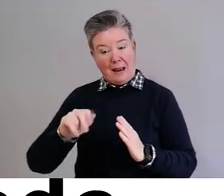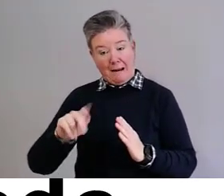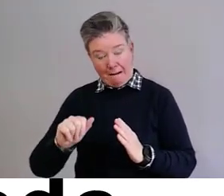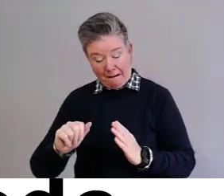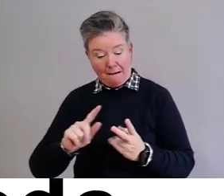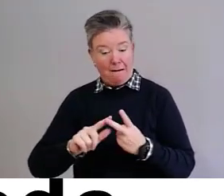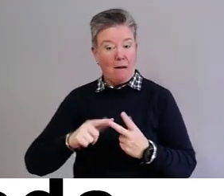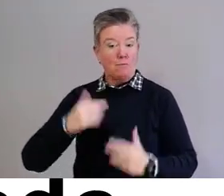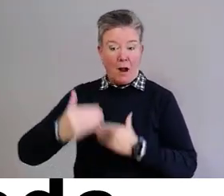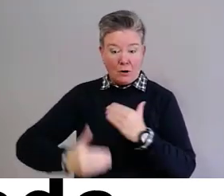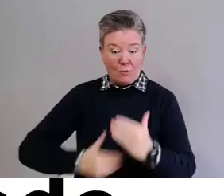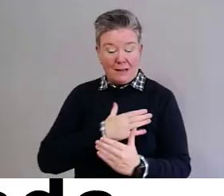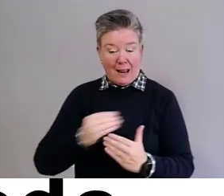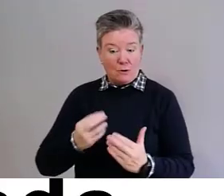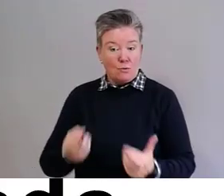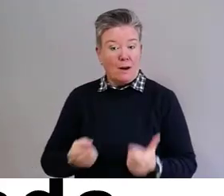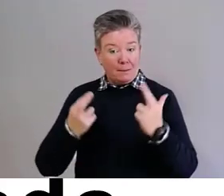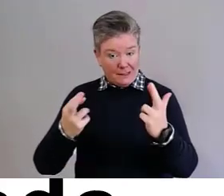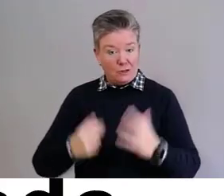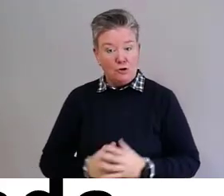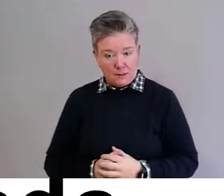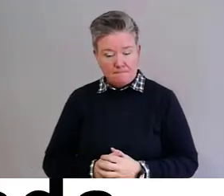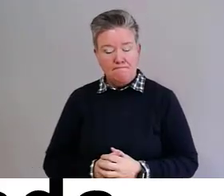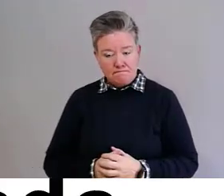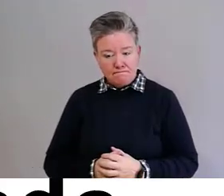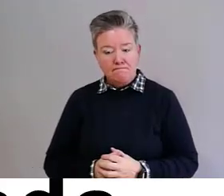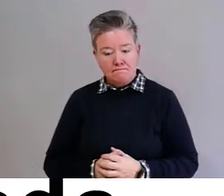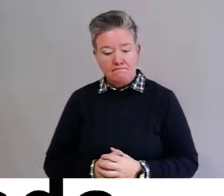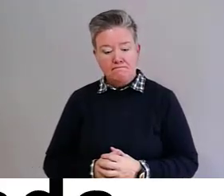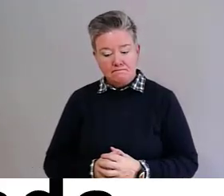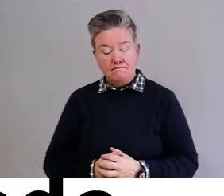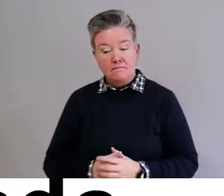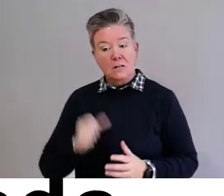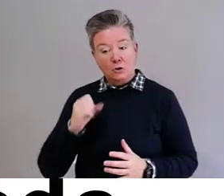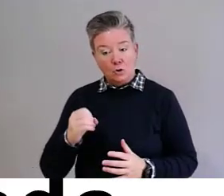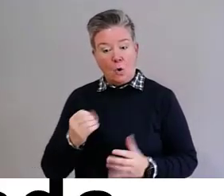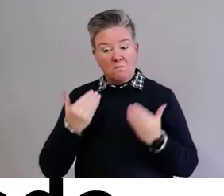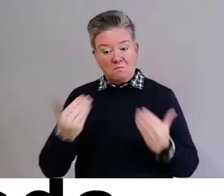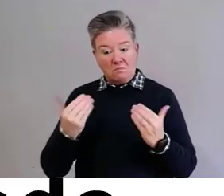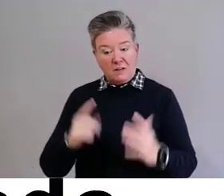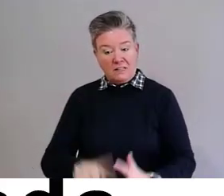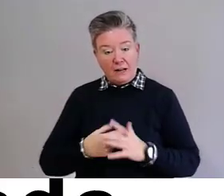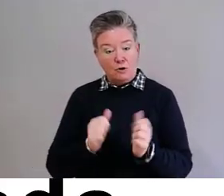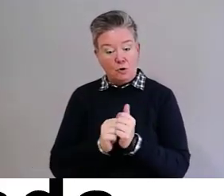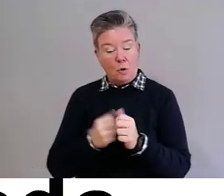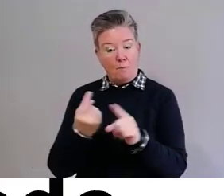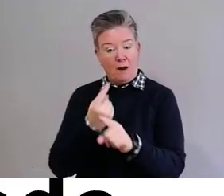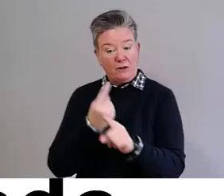progress and recommendations. So let's dive in to practical strategies